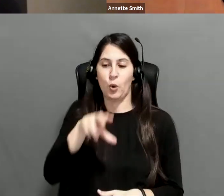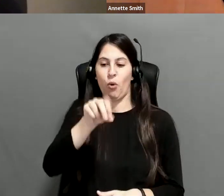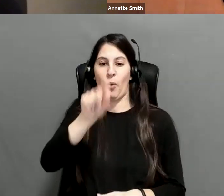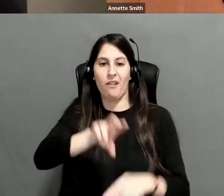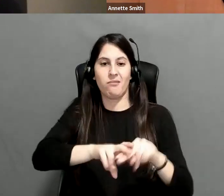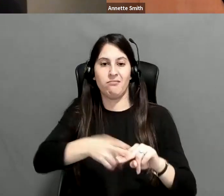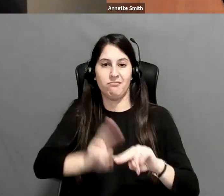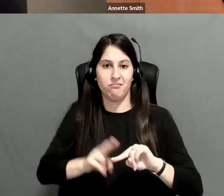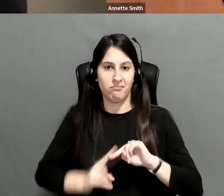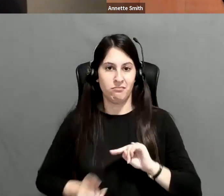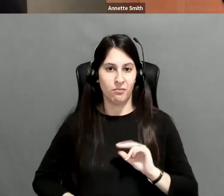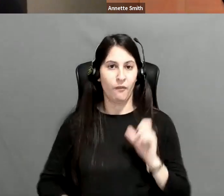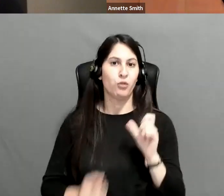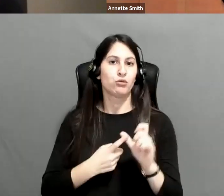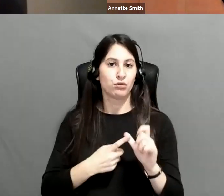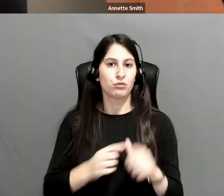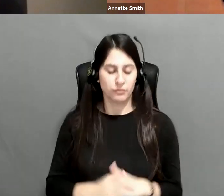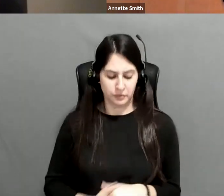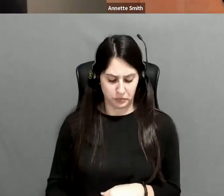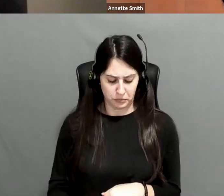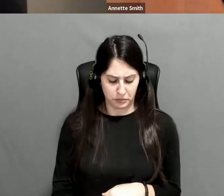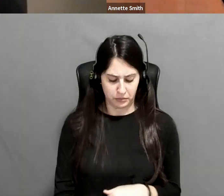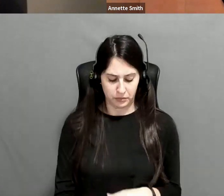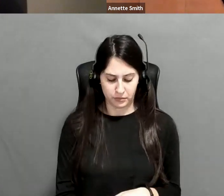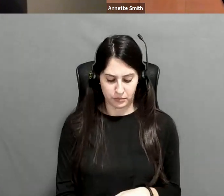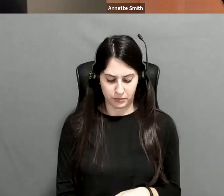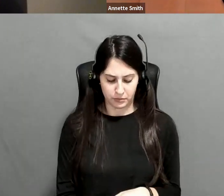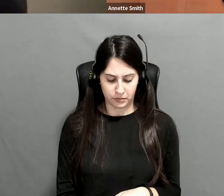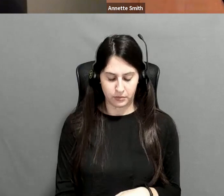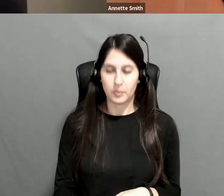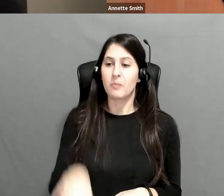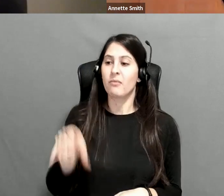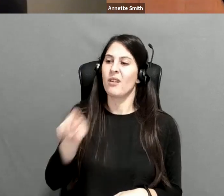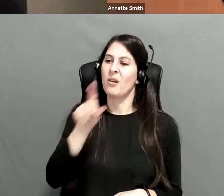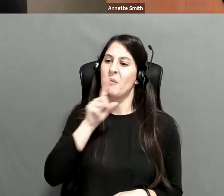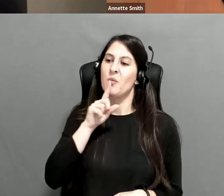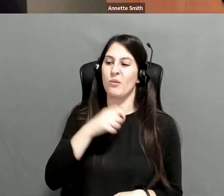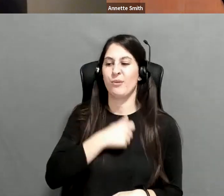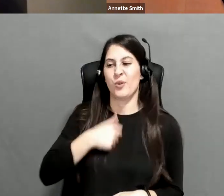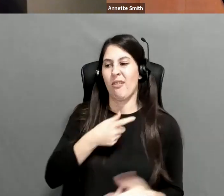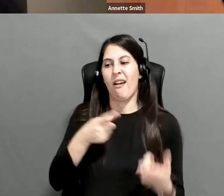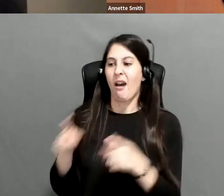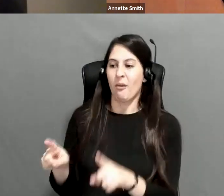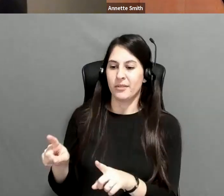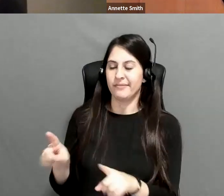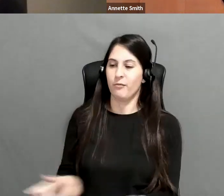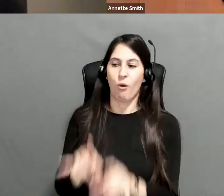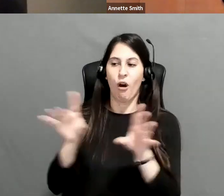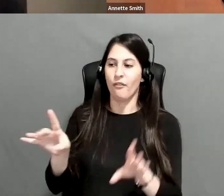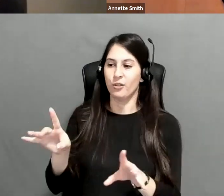you know, all of them tell me no. That I have to lose weight first. Yeah. I'm really sorry that happened to